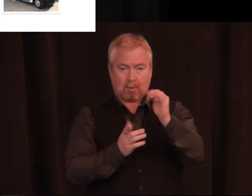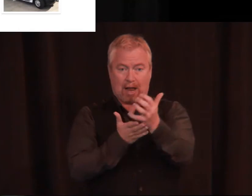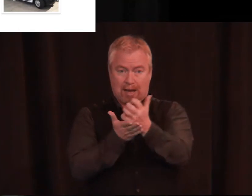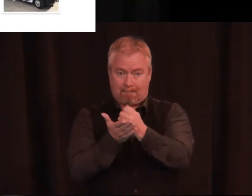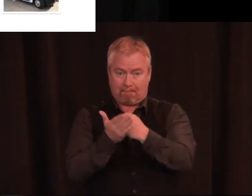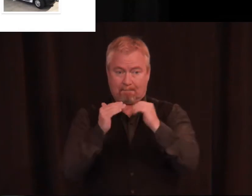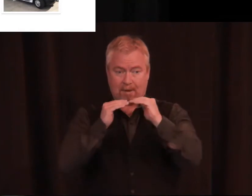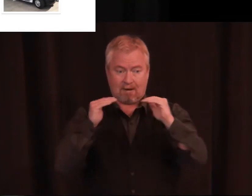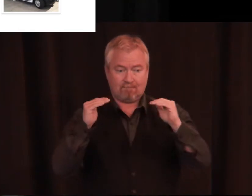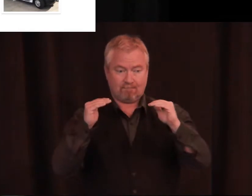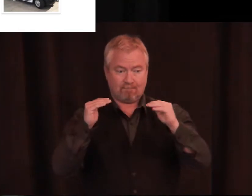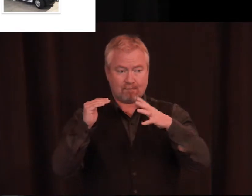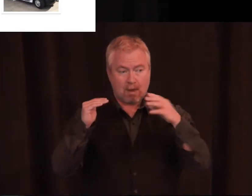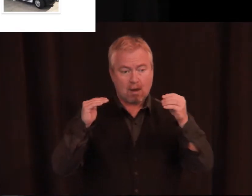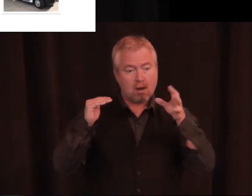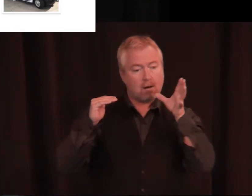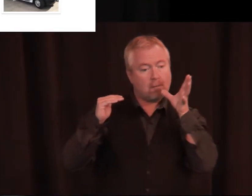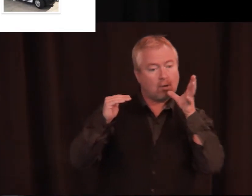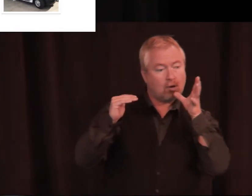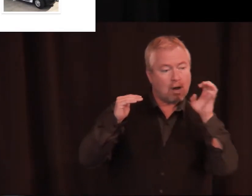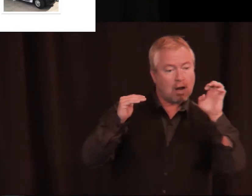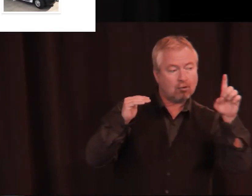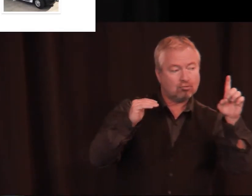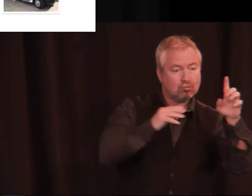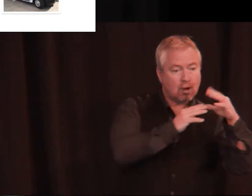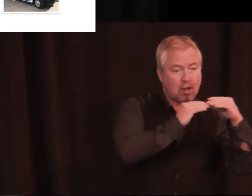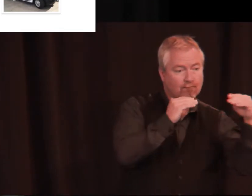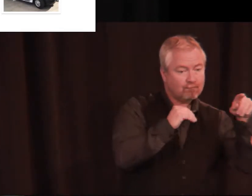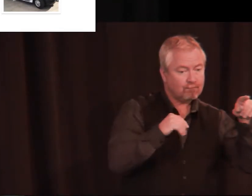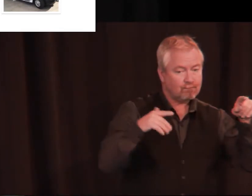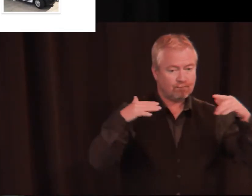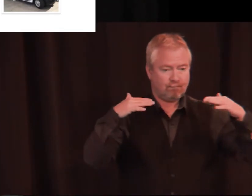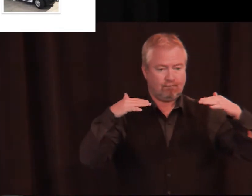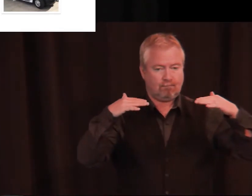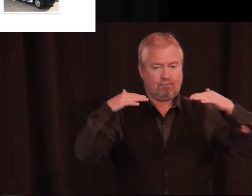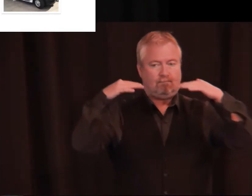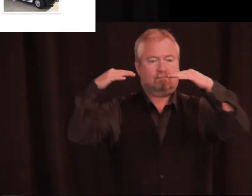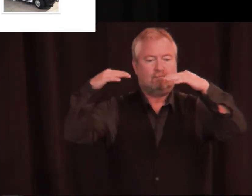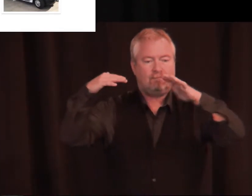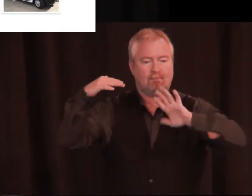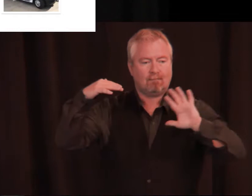was higher than the average U.S. population. So, this was an advantaged cohort of children.